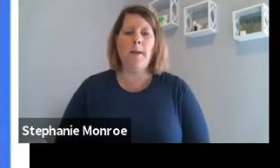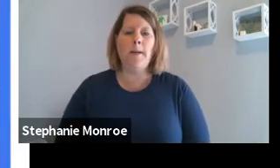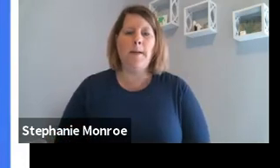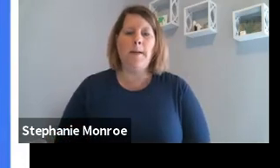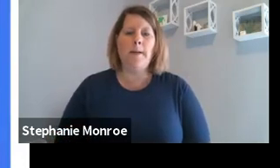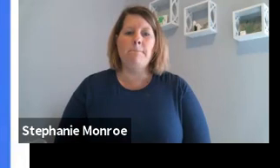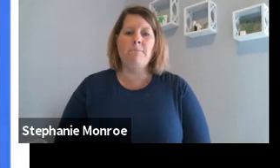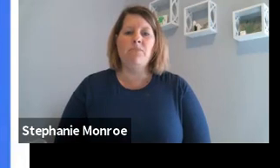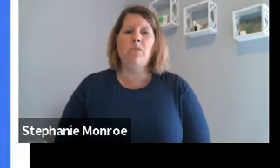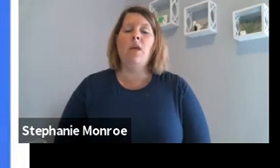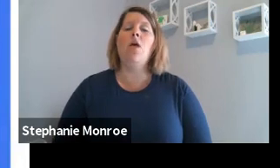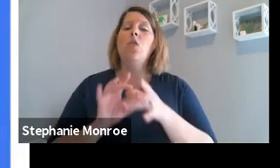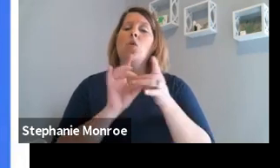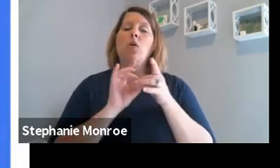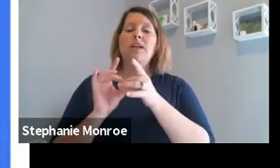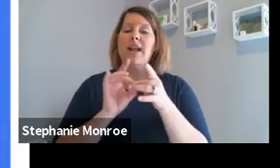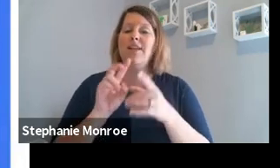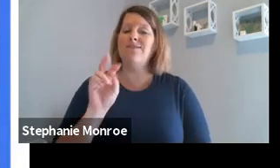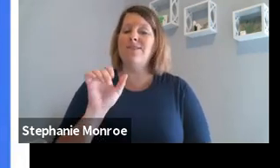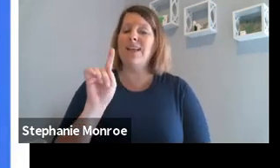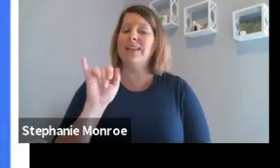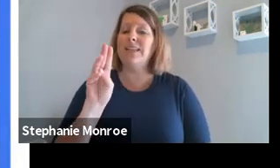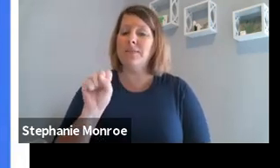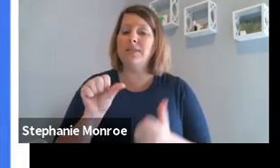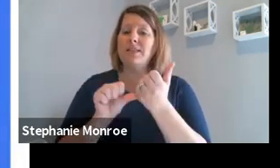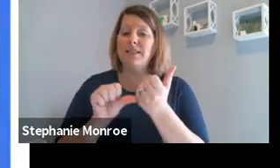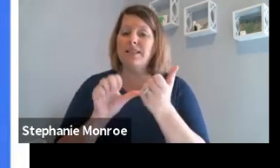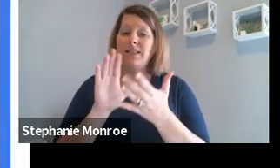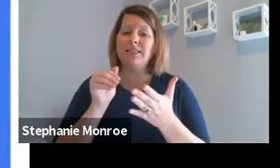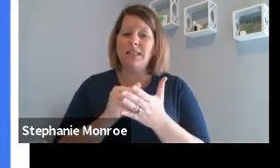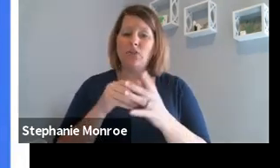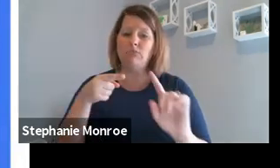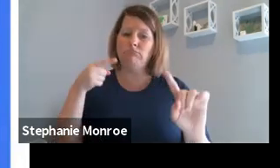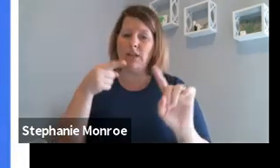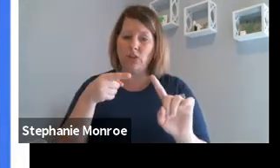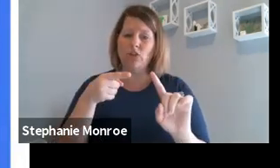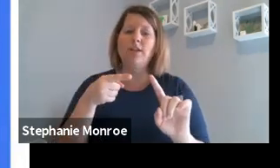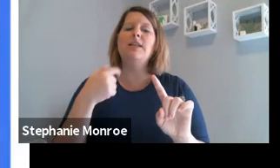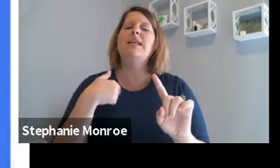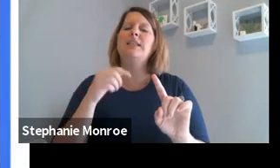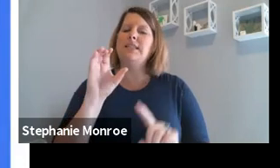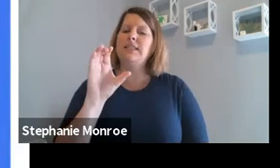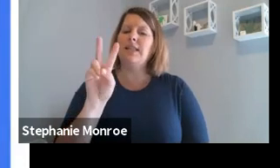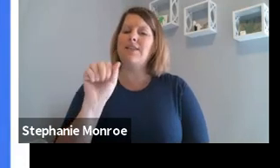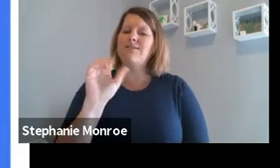The Coordinated Victims Assistance Center mission statement is, "The Coordinated Victims Assistance Center provides positive impact on our community